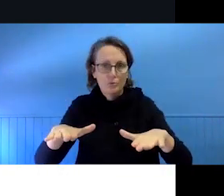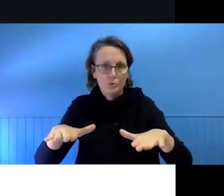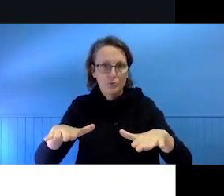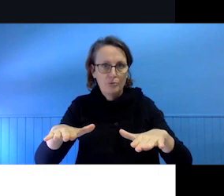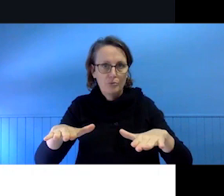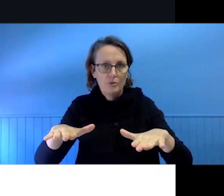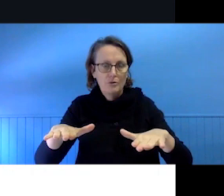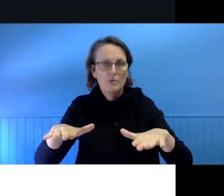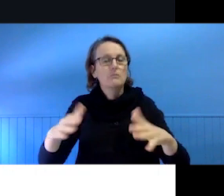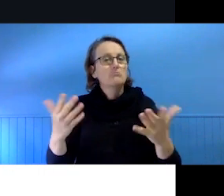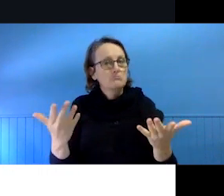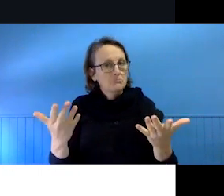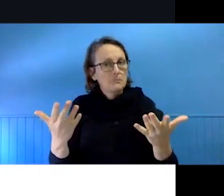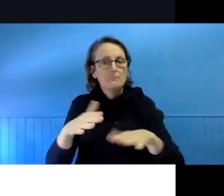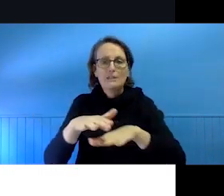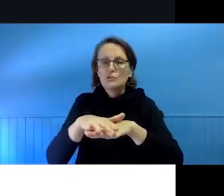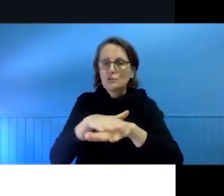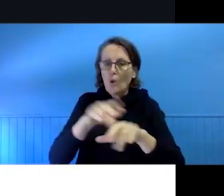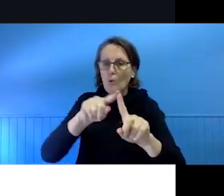You'll slow down the cycles and you may be